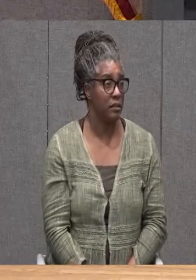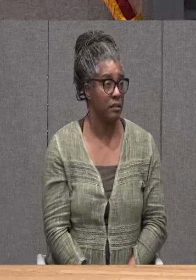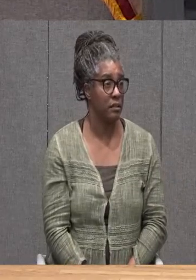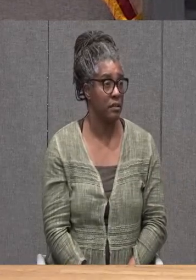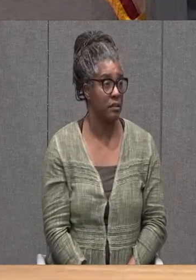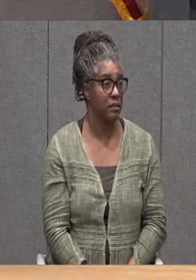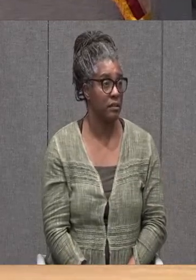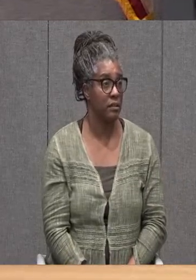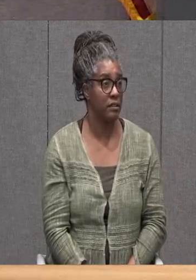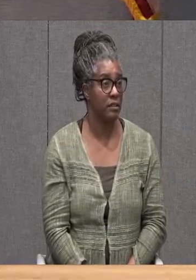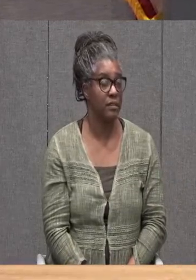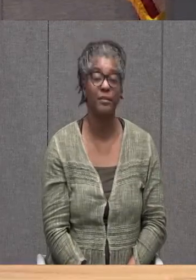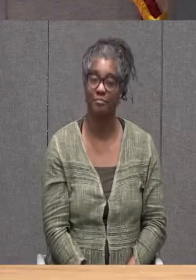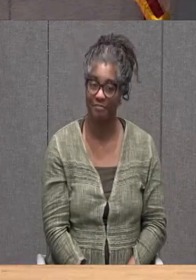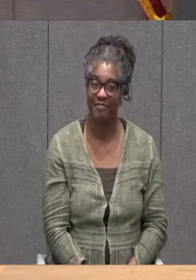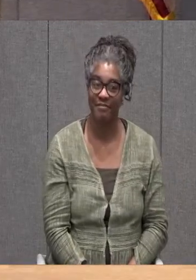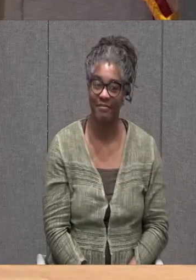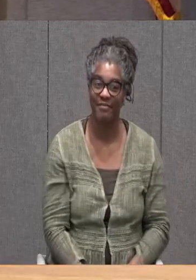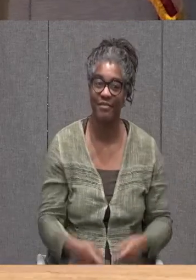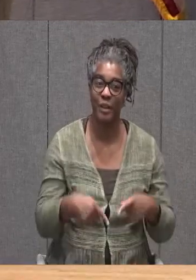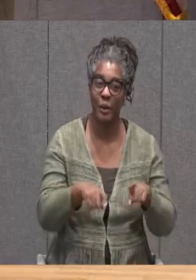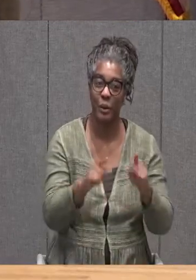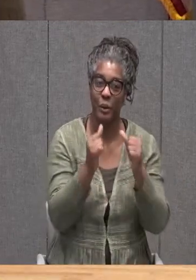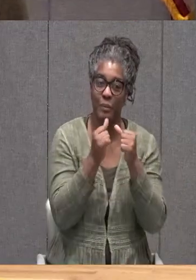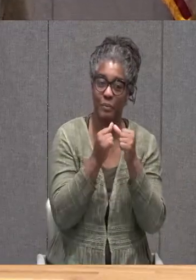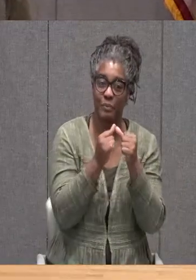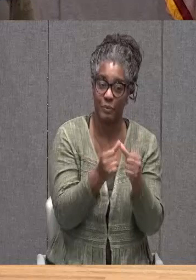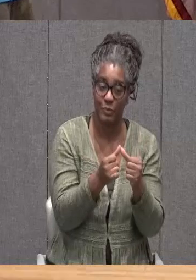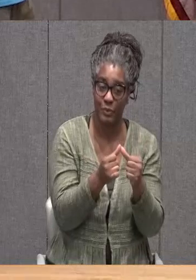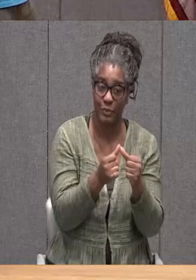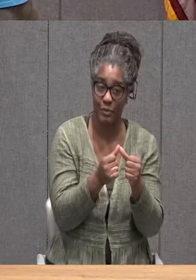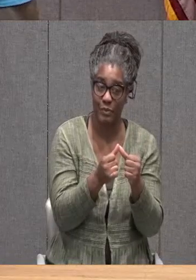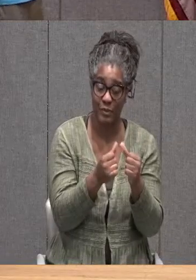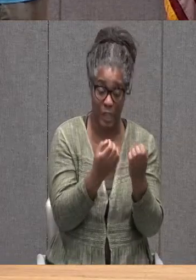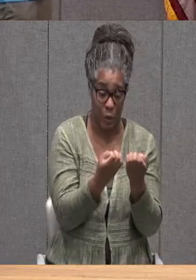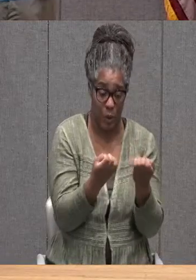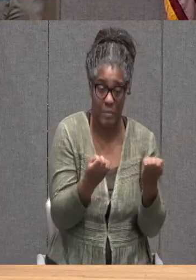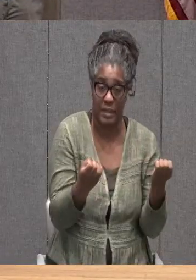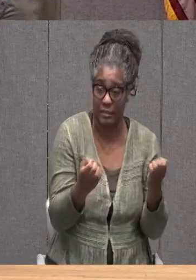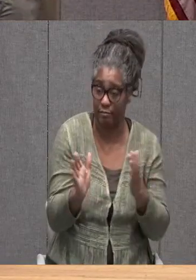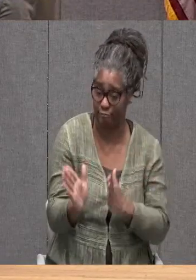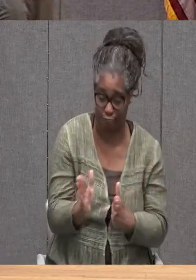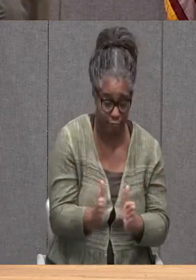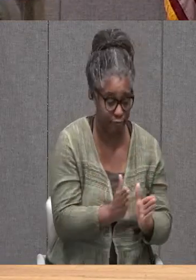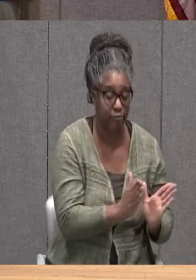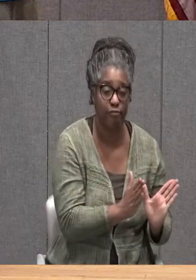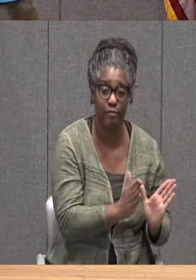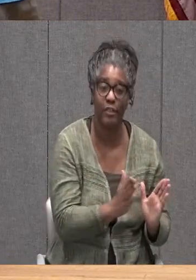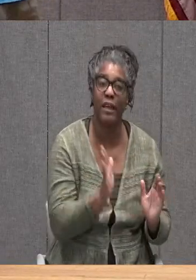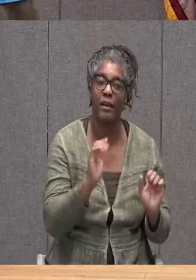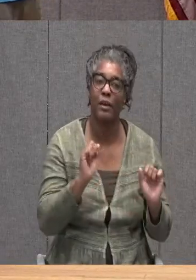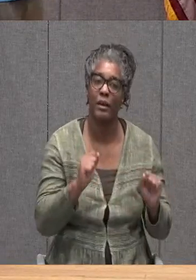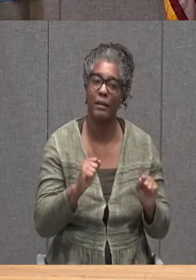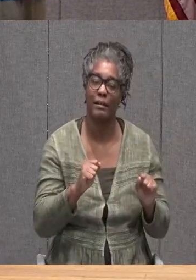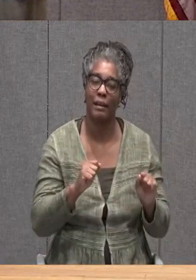So, as we keep going, we're gonna get our equipment ready, and we're gonna talk about different ways that you can practice your volleying,